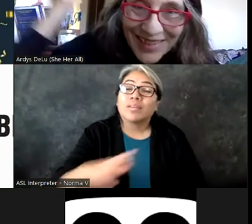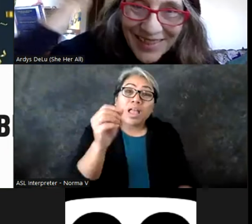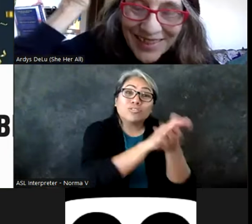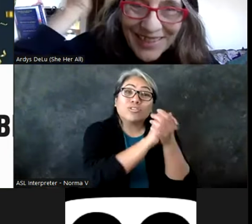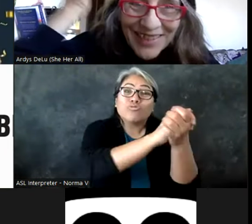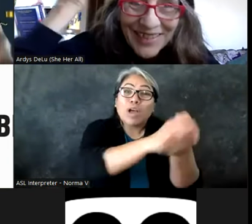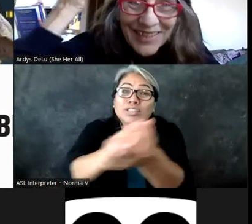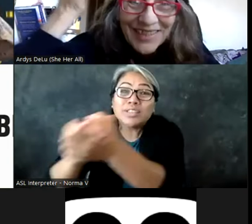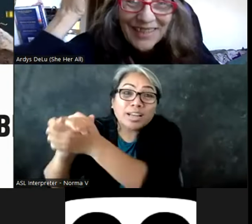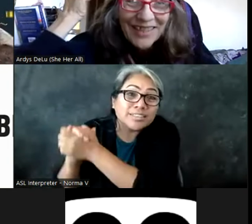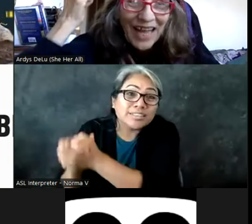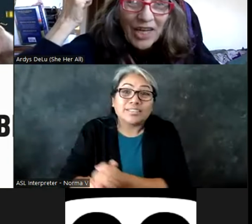CHEERING AND APPLAUSE]